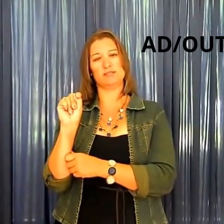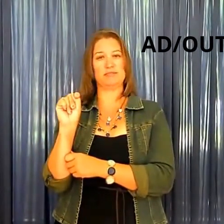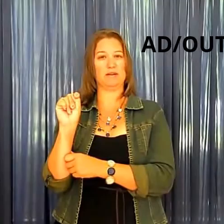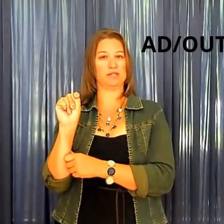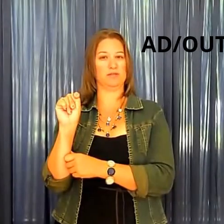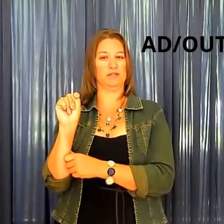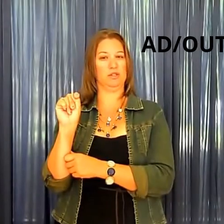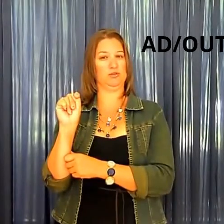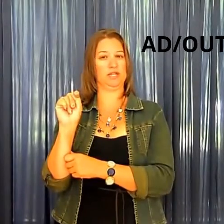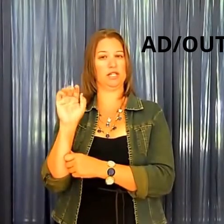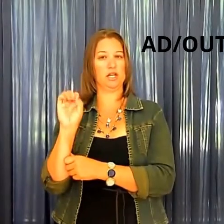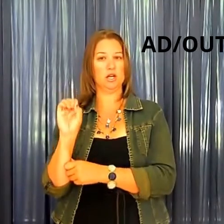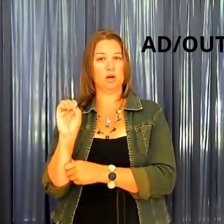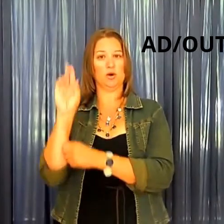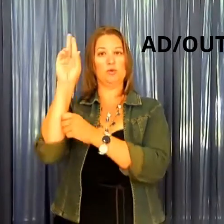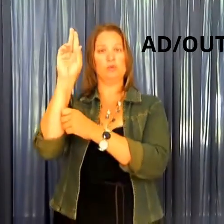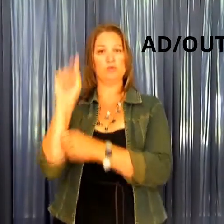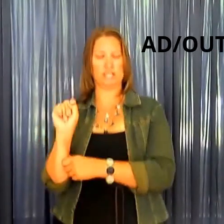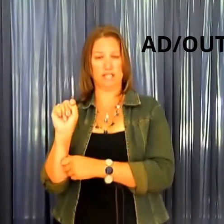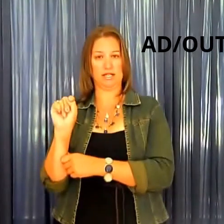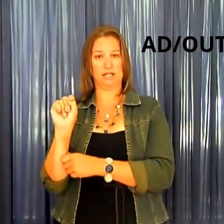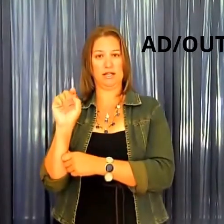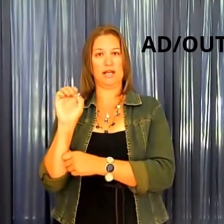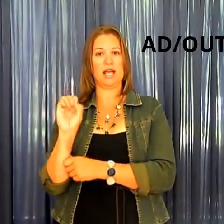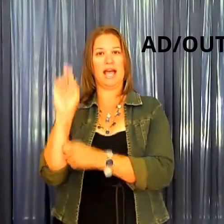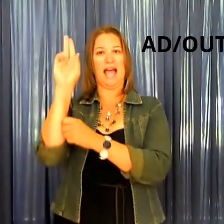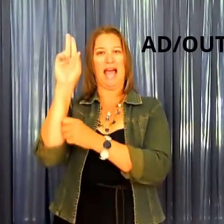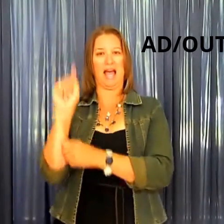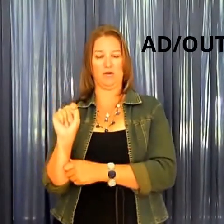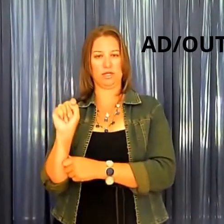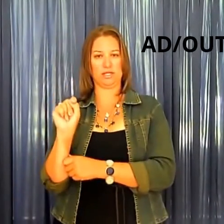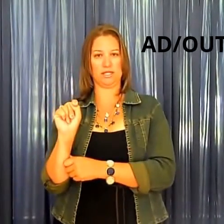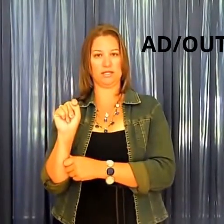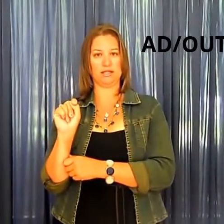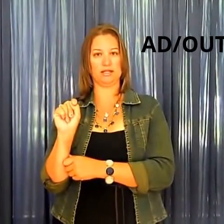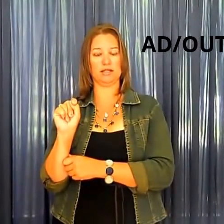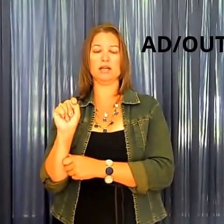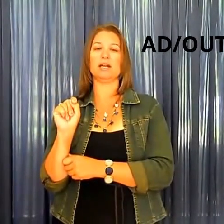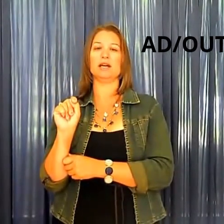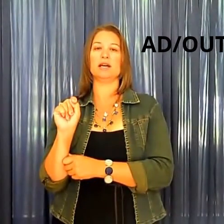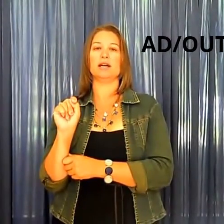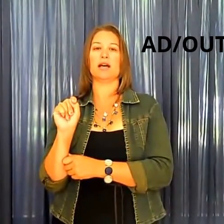but of a bounce rhythm to it. O-U-T, "Out".